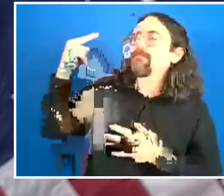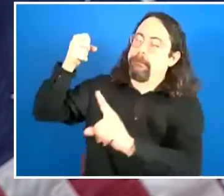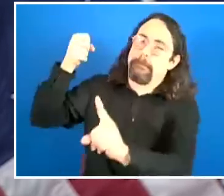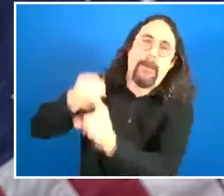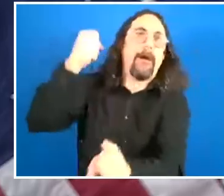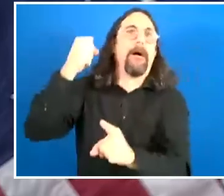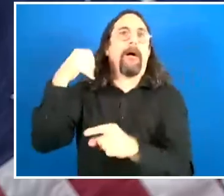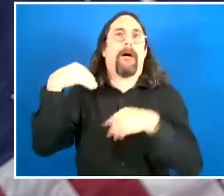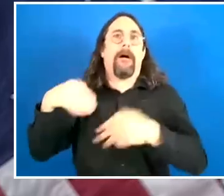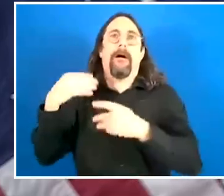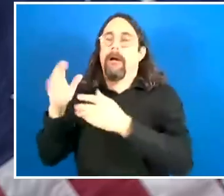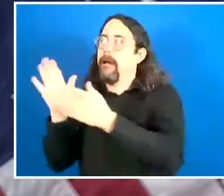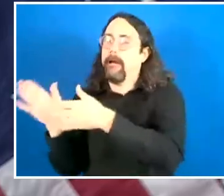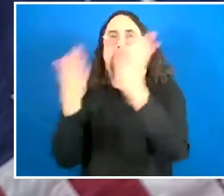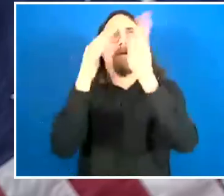DPEEND ON RIGHT